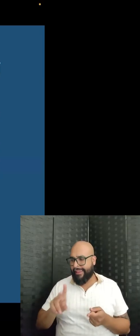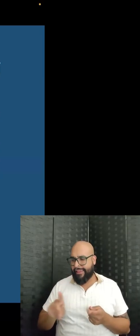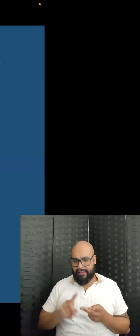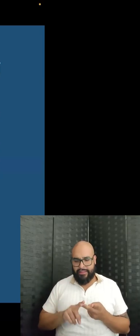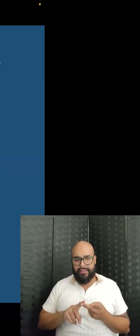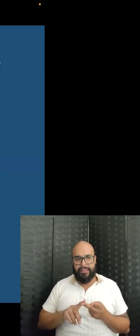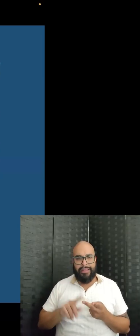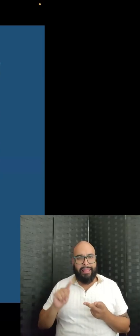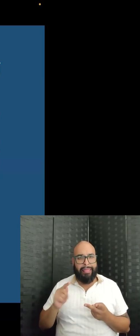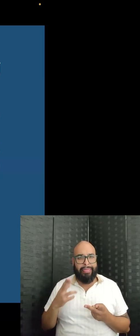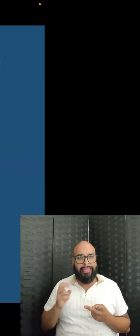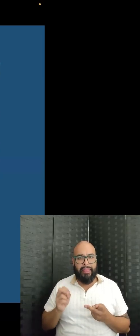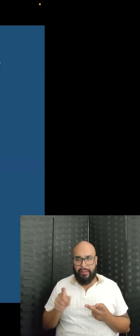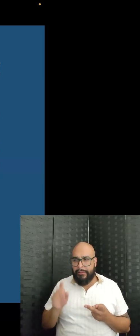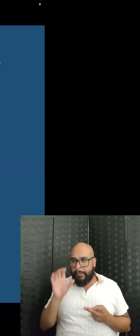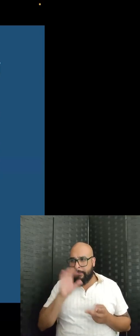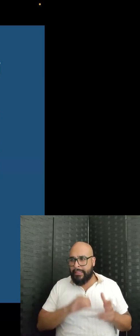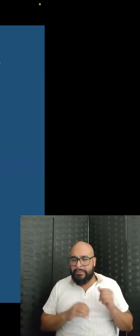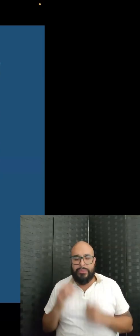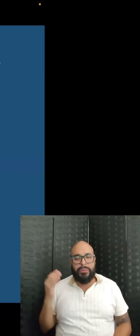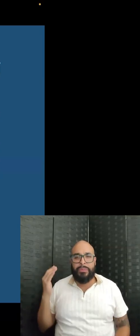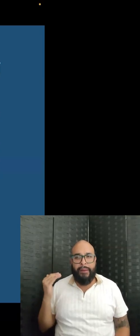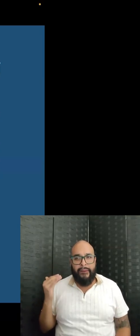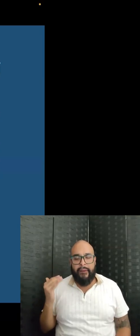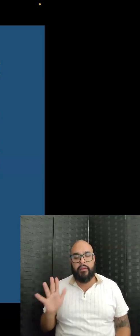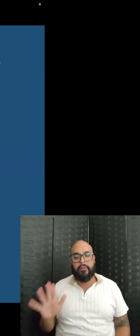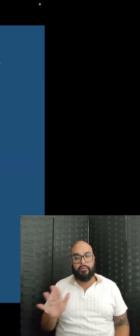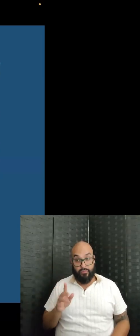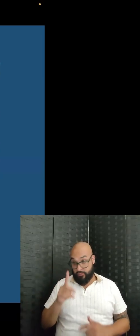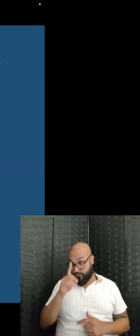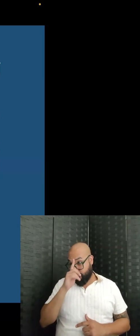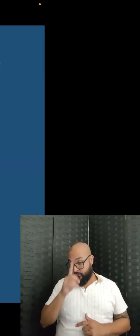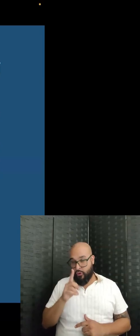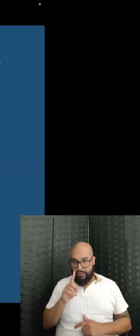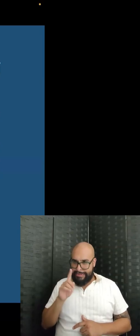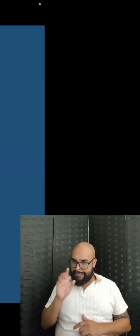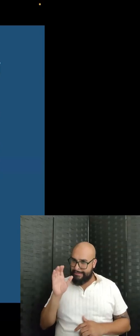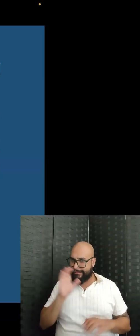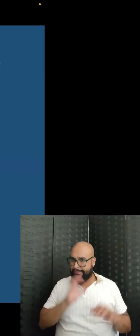And so to try to get those answers, this really became a very personal thing for me and my colleagues.